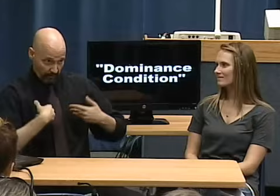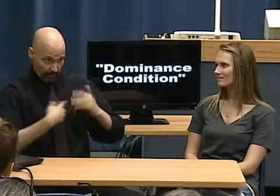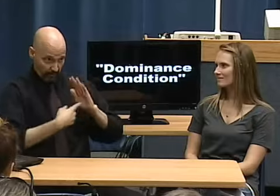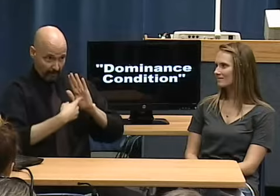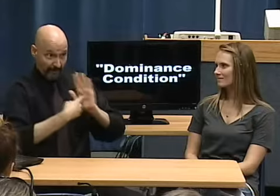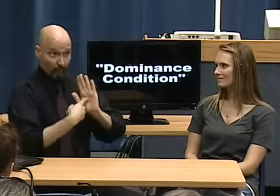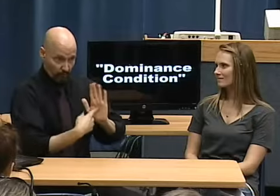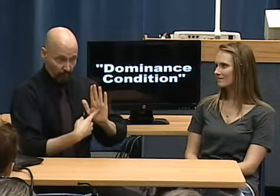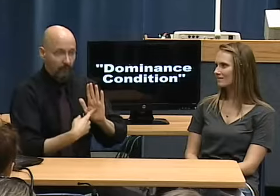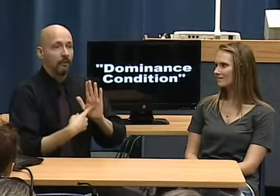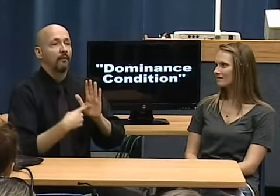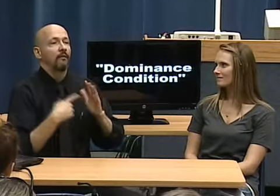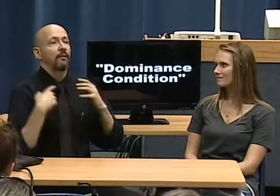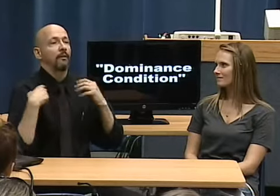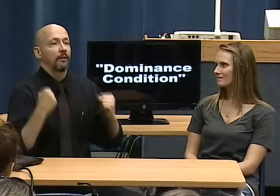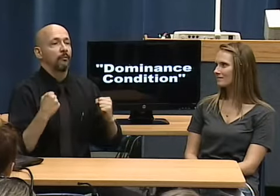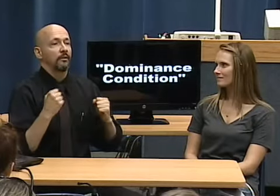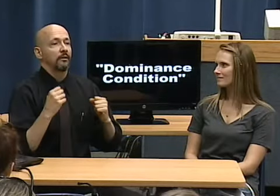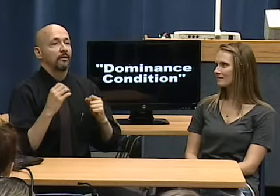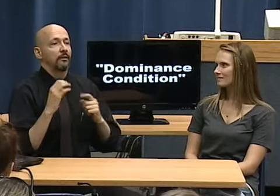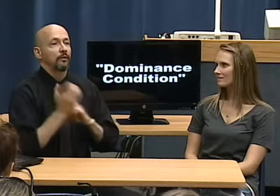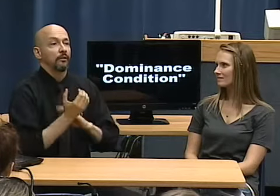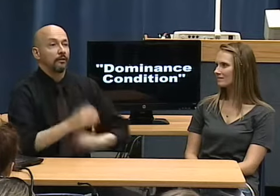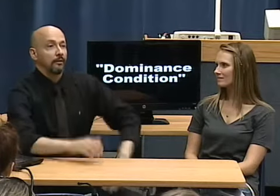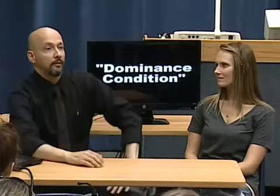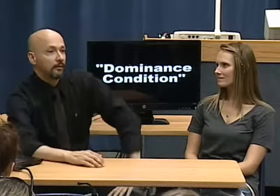Give me an example of Dominance Condition.